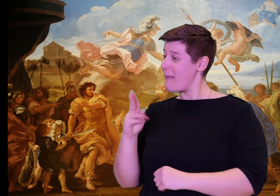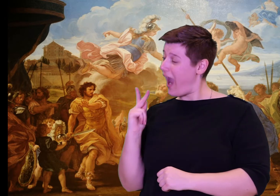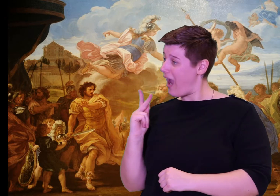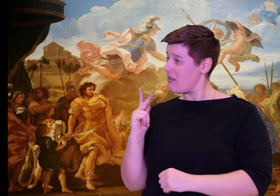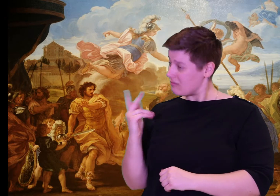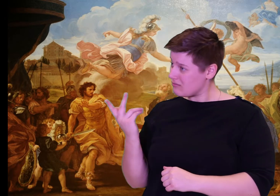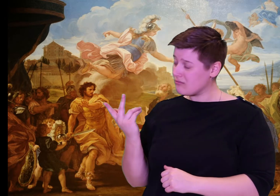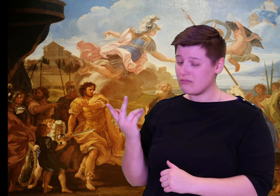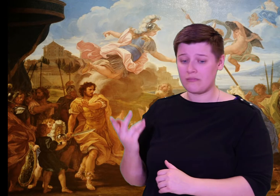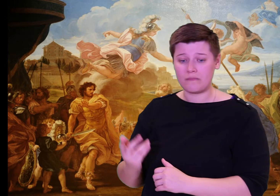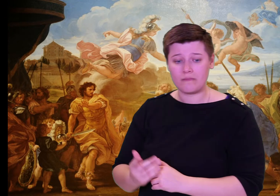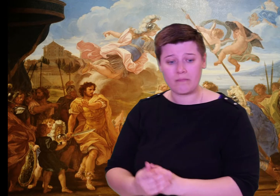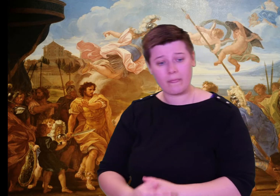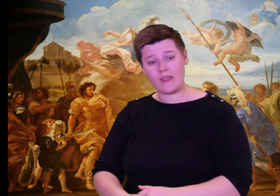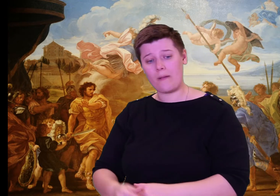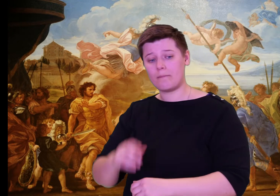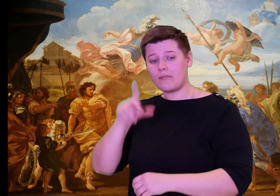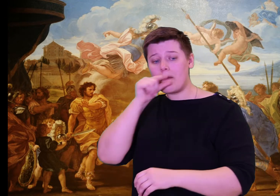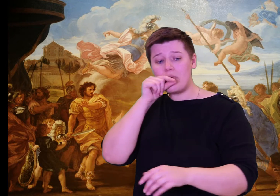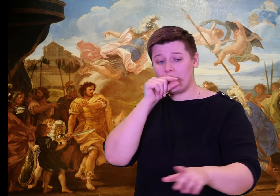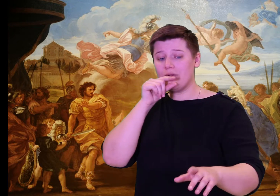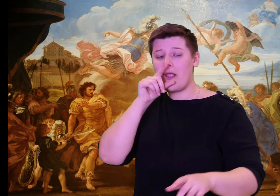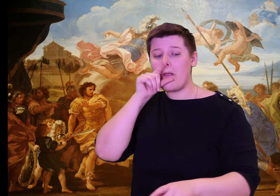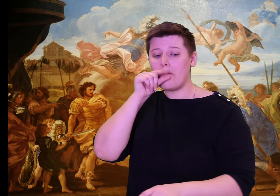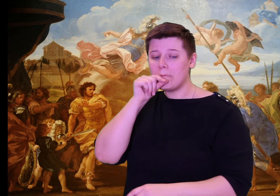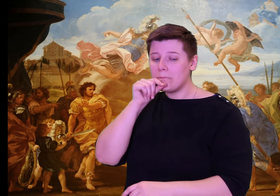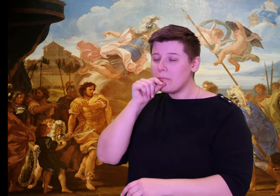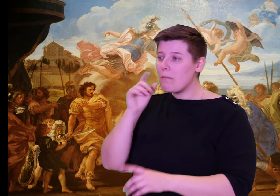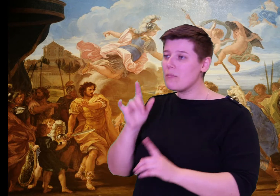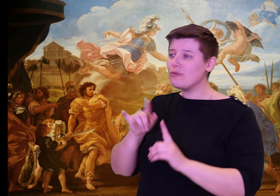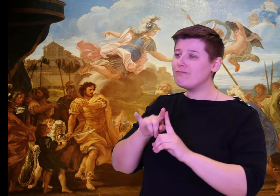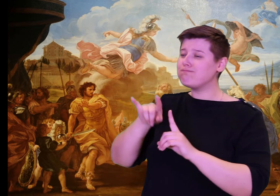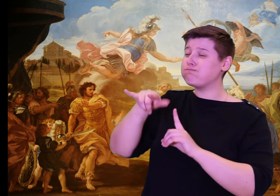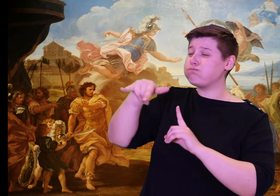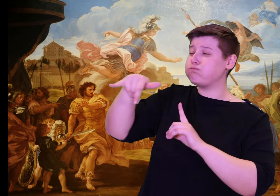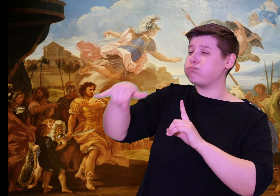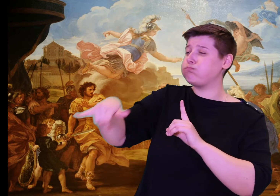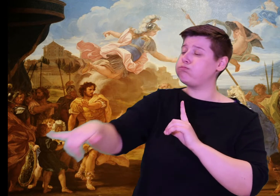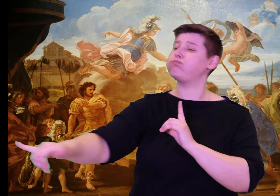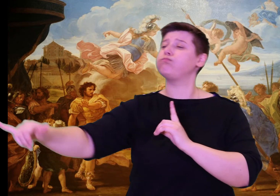I wish the gods would grant me that much power against those men who threaten and